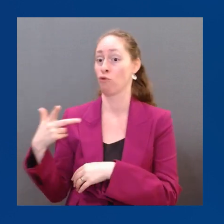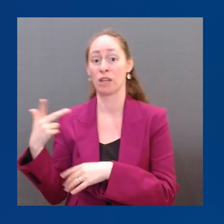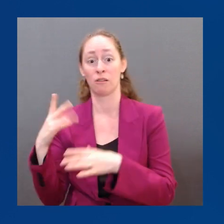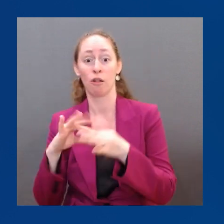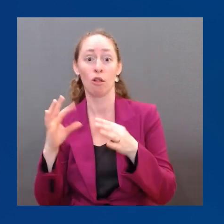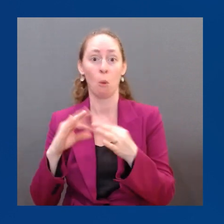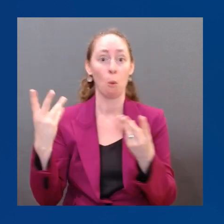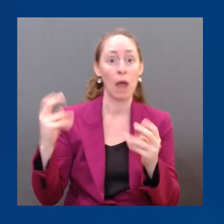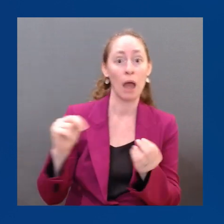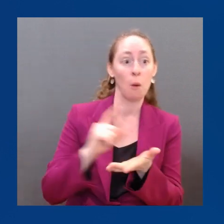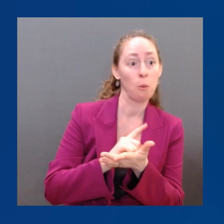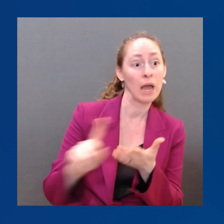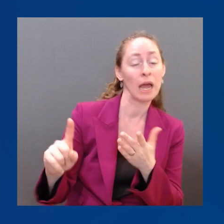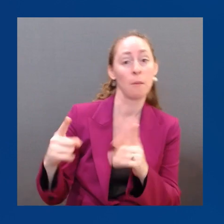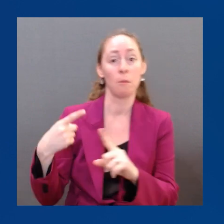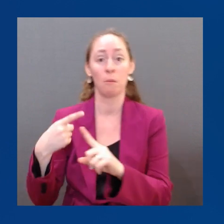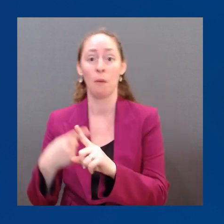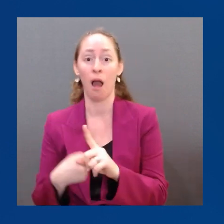as expeditiously as they possibly can.